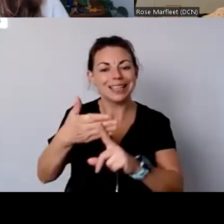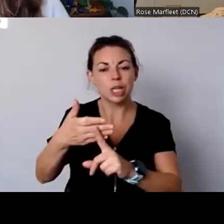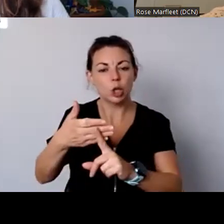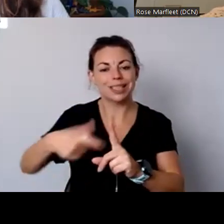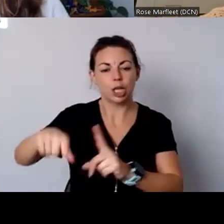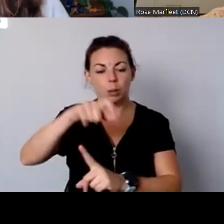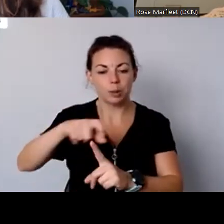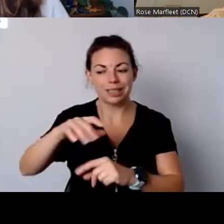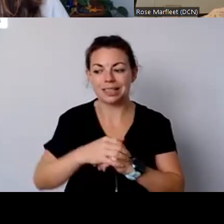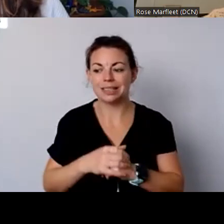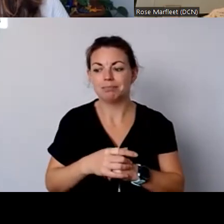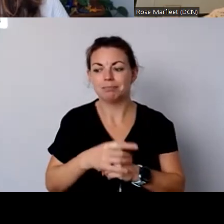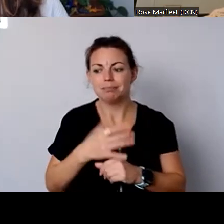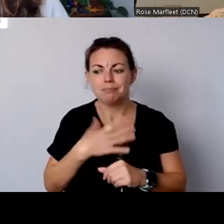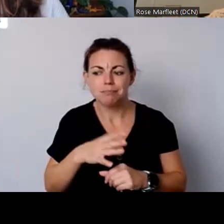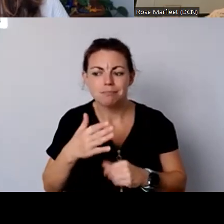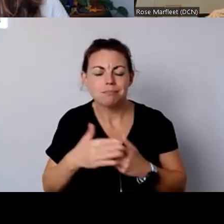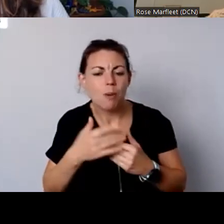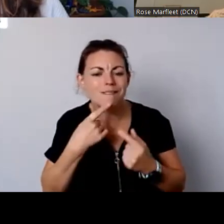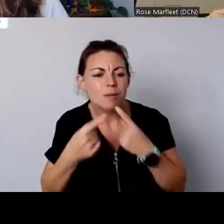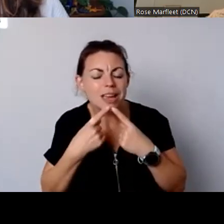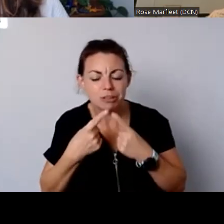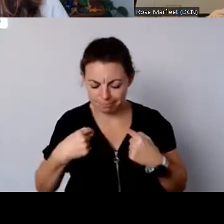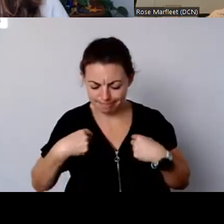"I want to find out more information about if we're eligible for supporting people to go online